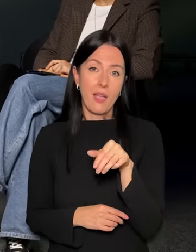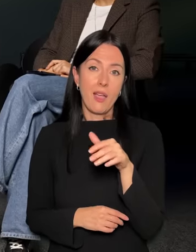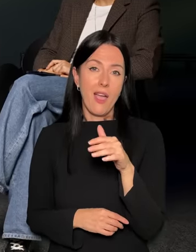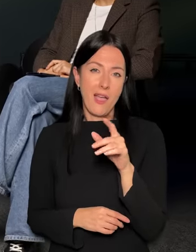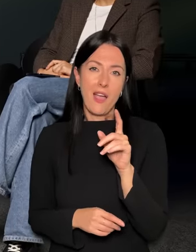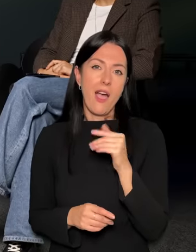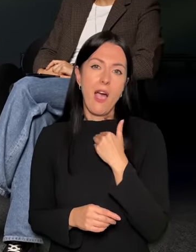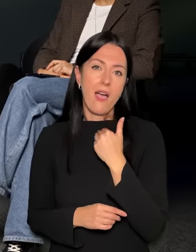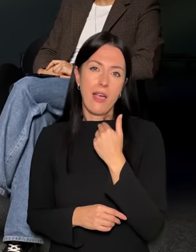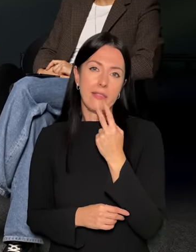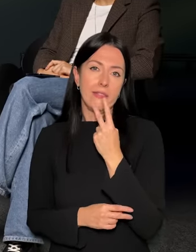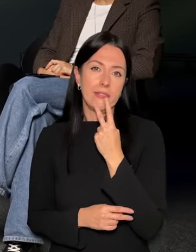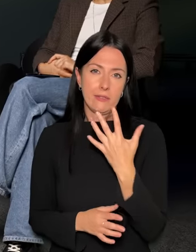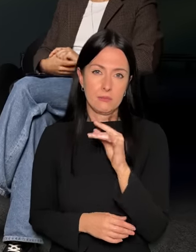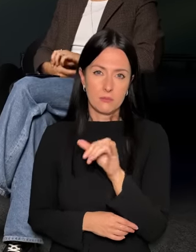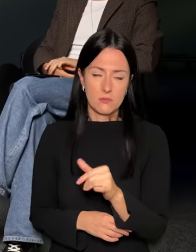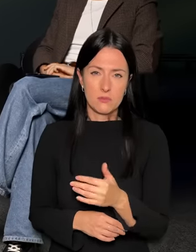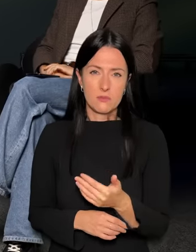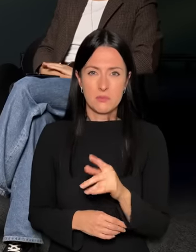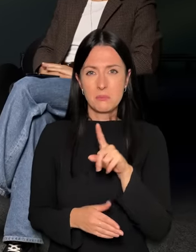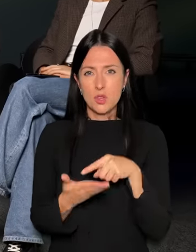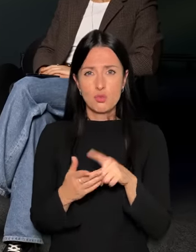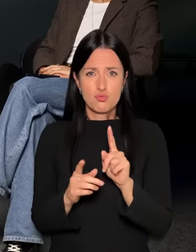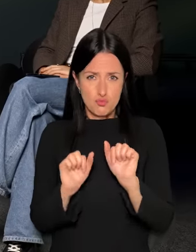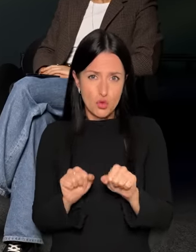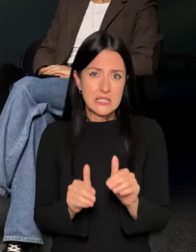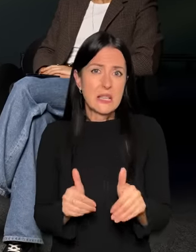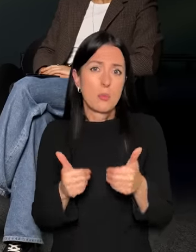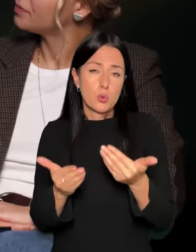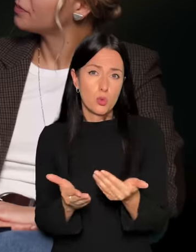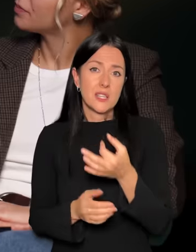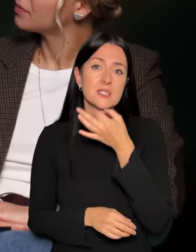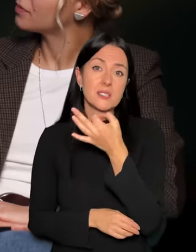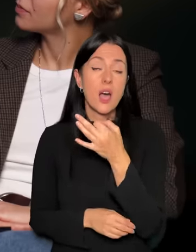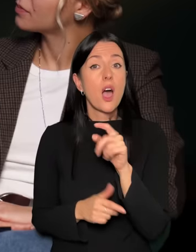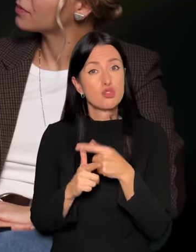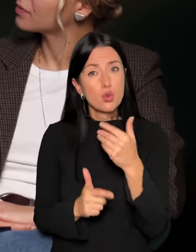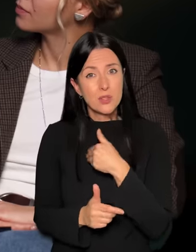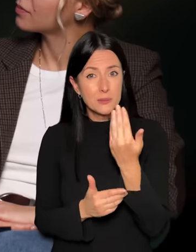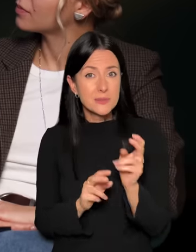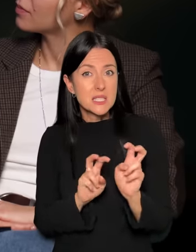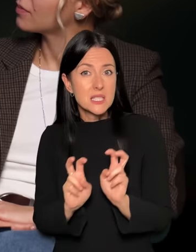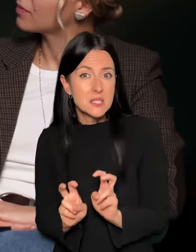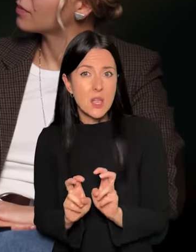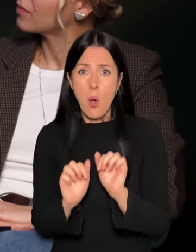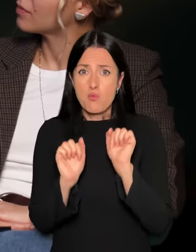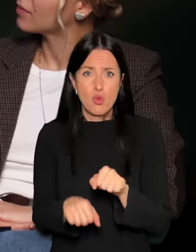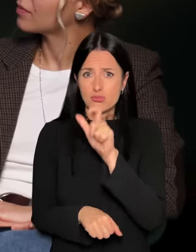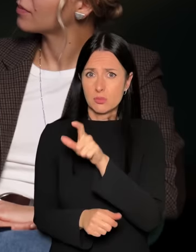as if he doesn't see. So, the question is, what can you offer, say, would you like to sit, maybe you'll refuse,